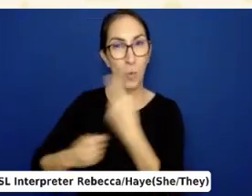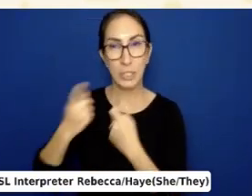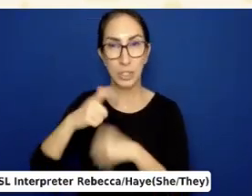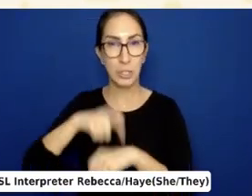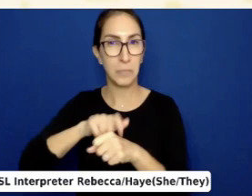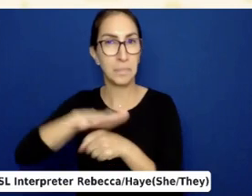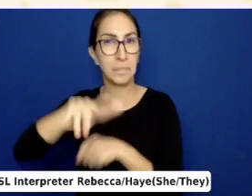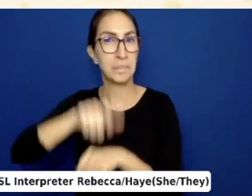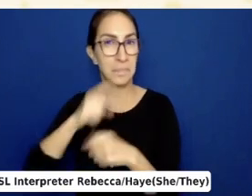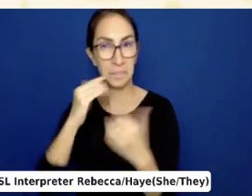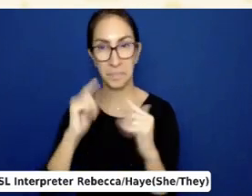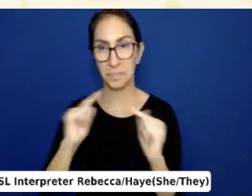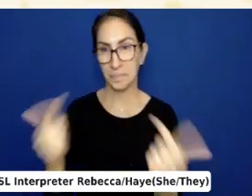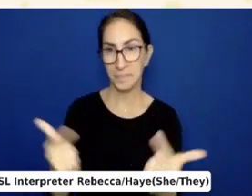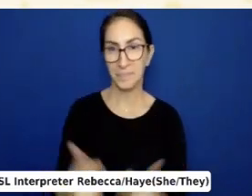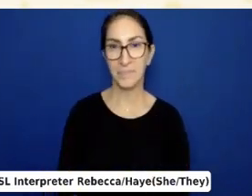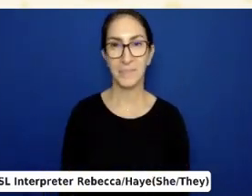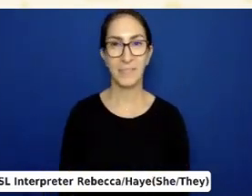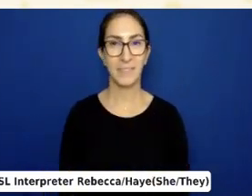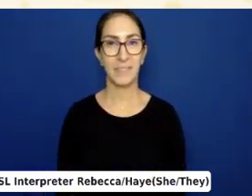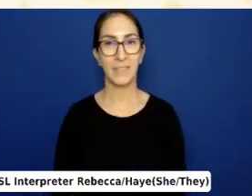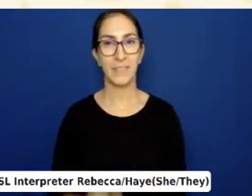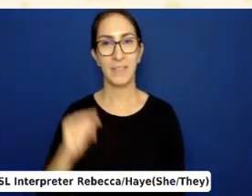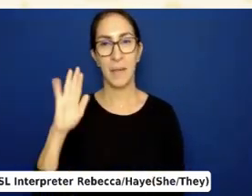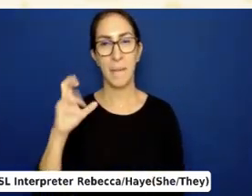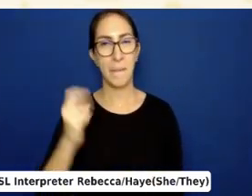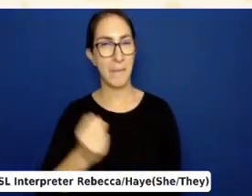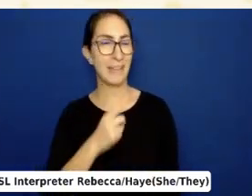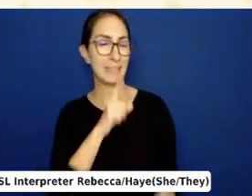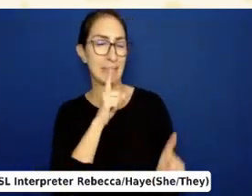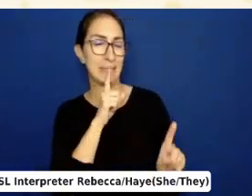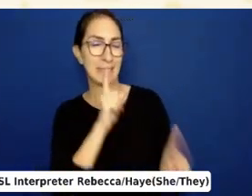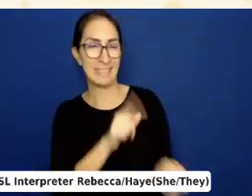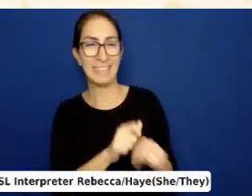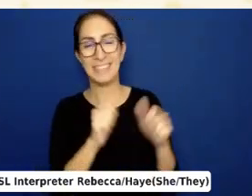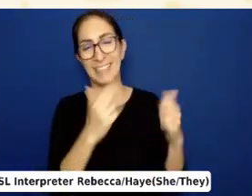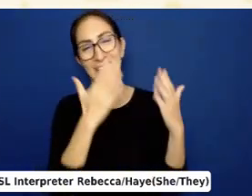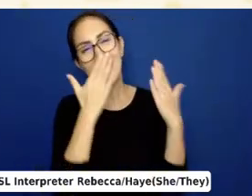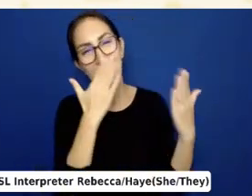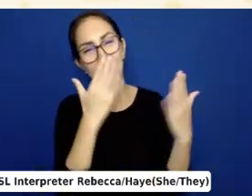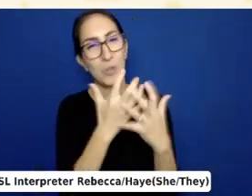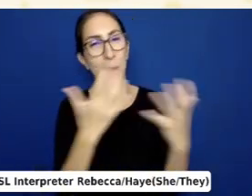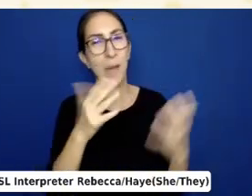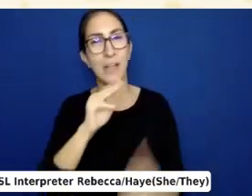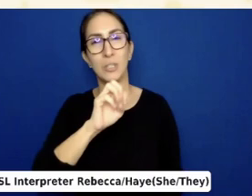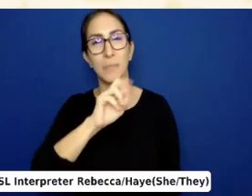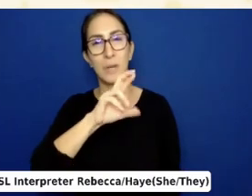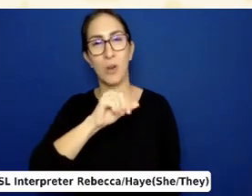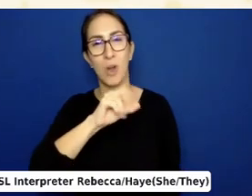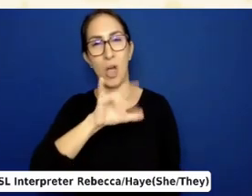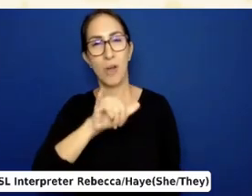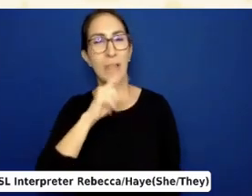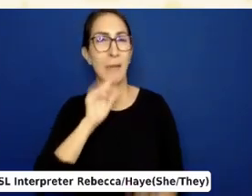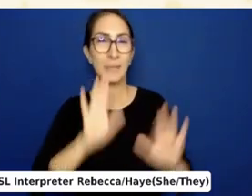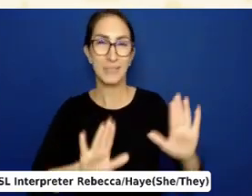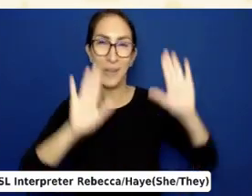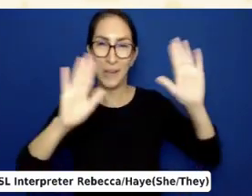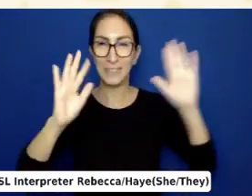Awesome. Merary, that was amazing. Thank you so much. I have, like, a bunch of projects that we're currently working on